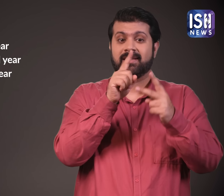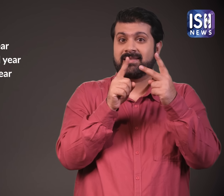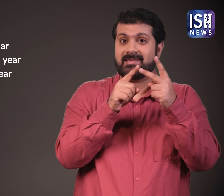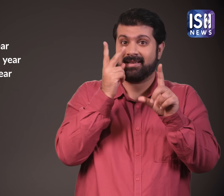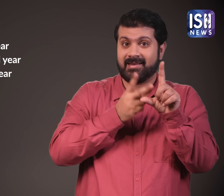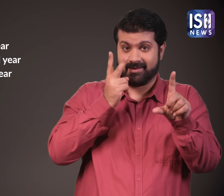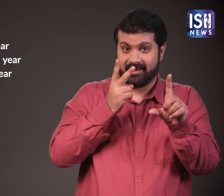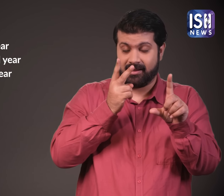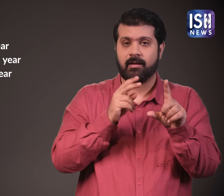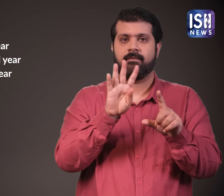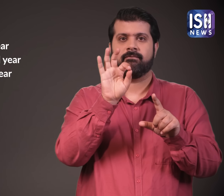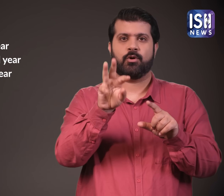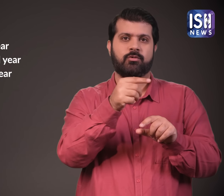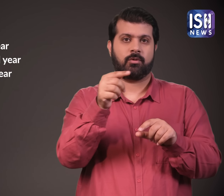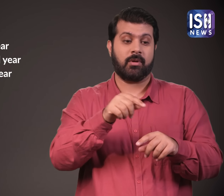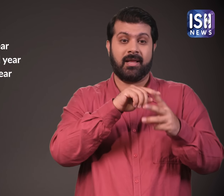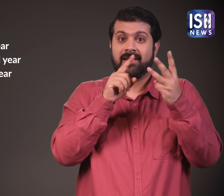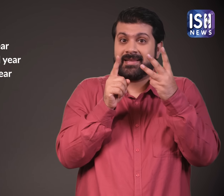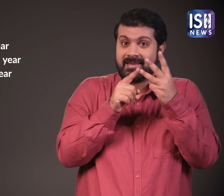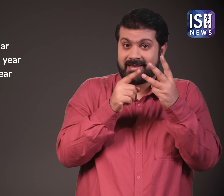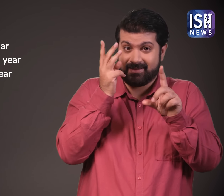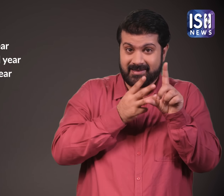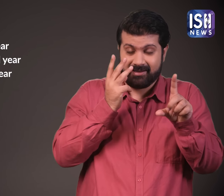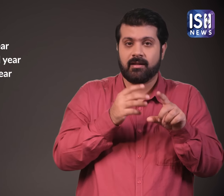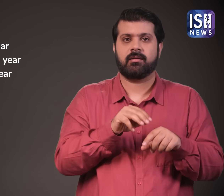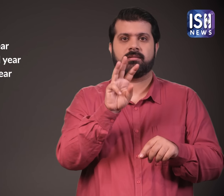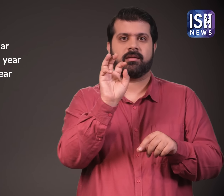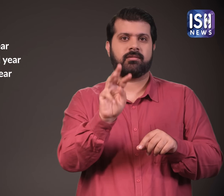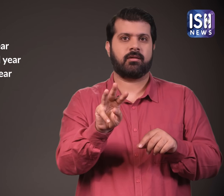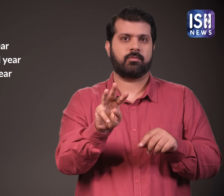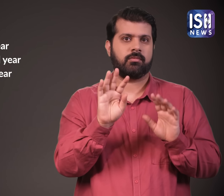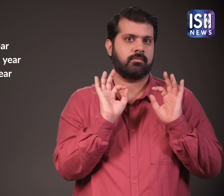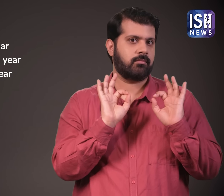Up to ₹40,000 in the second year. Up to ₹30,000 in the third year.